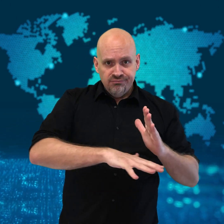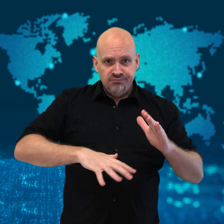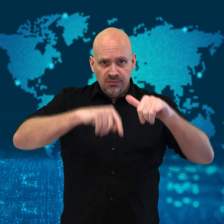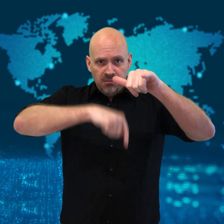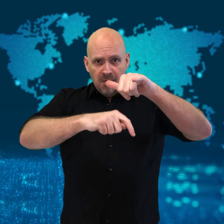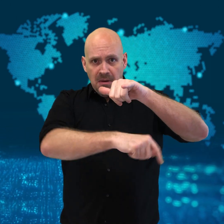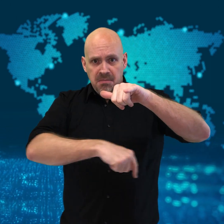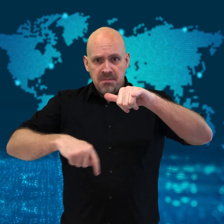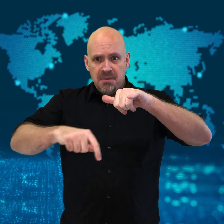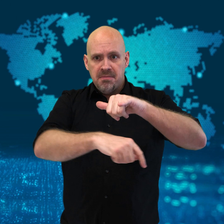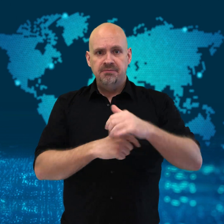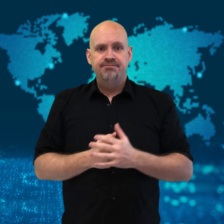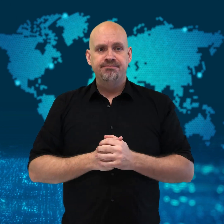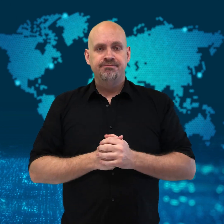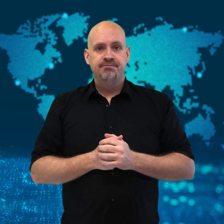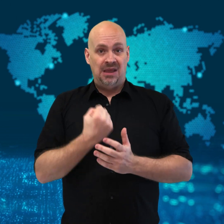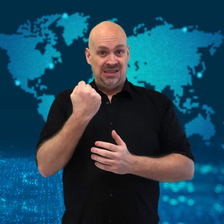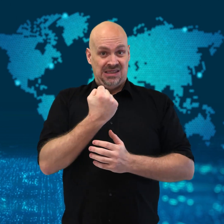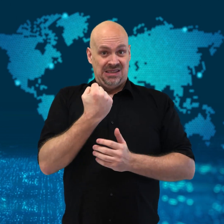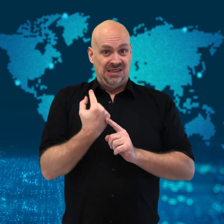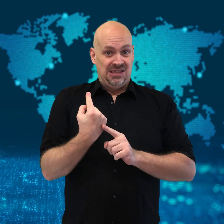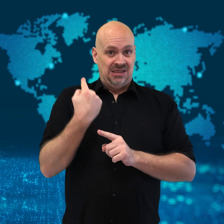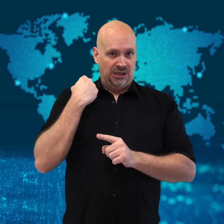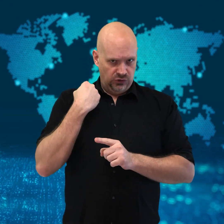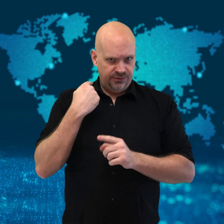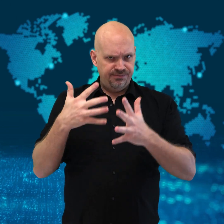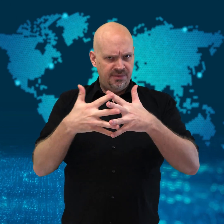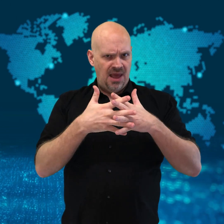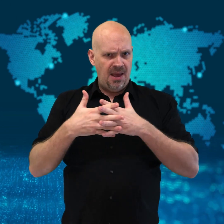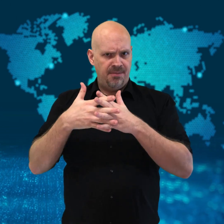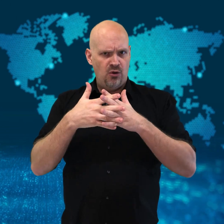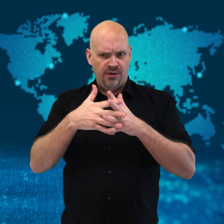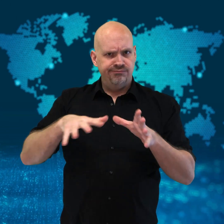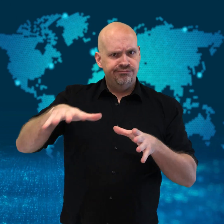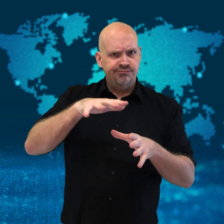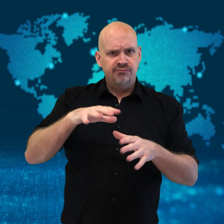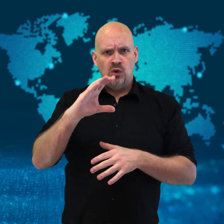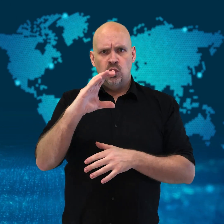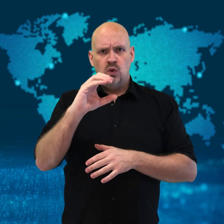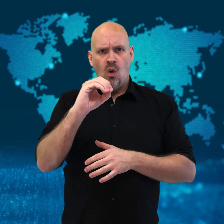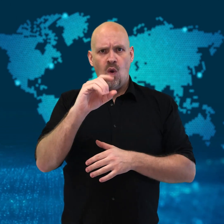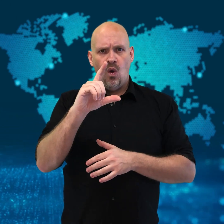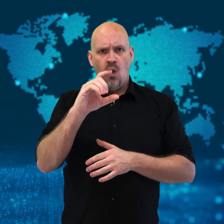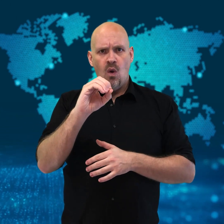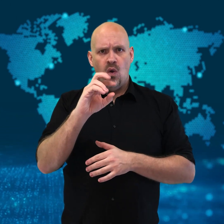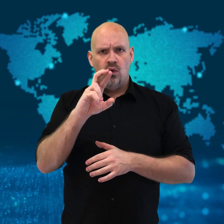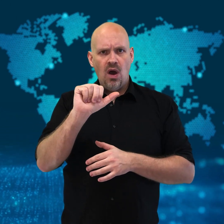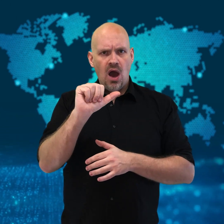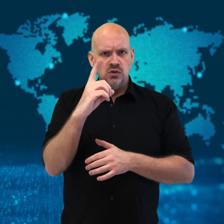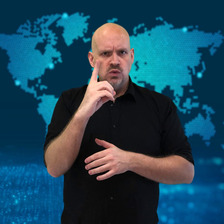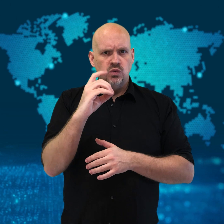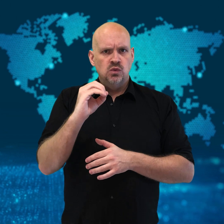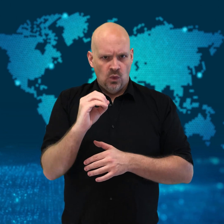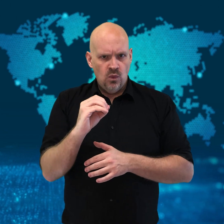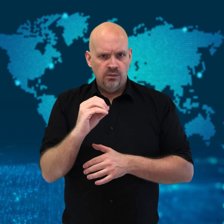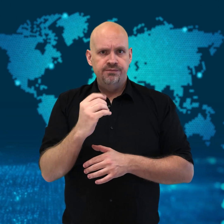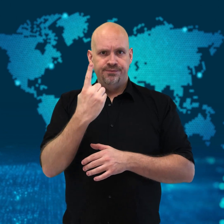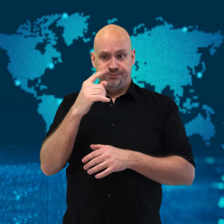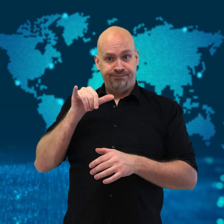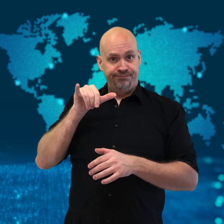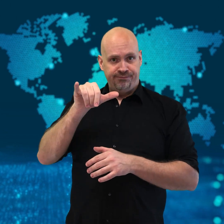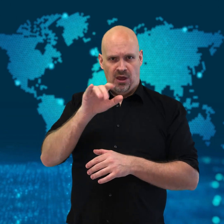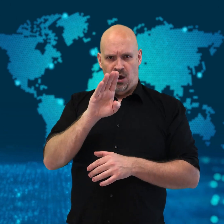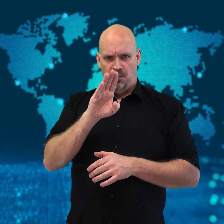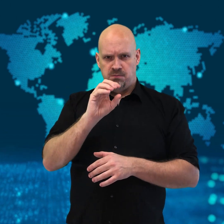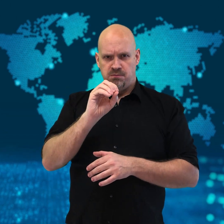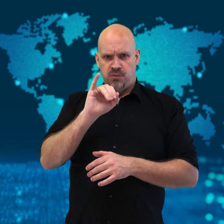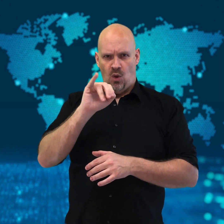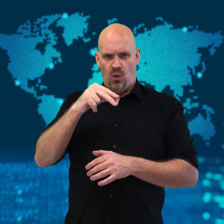in the US state of Colorado, Boeing 777, a commercial airliner,